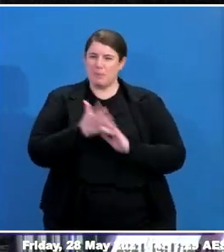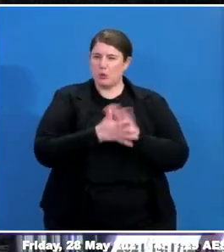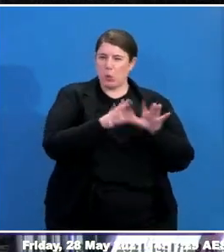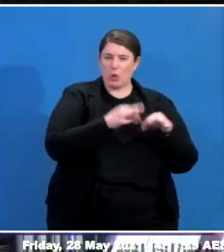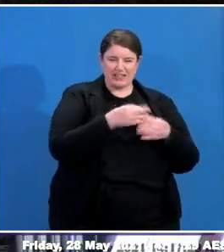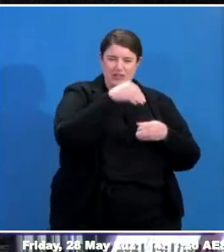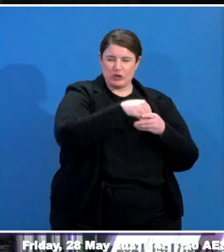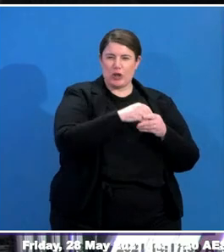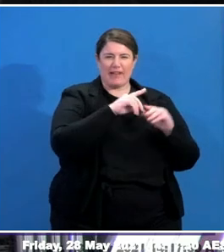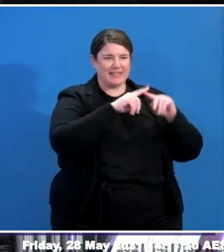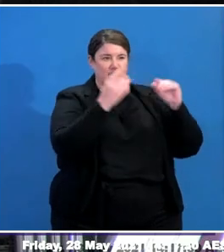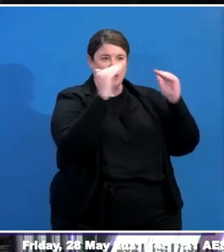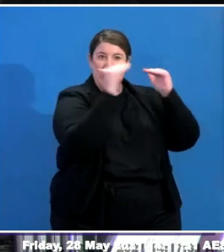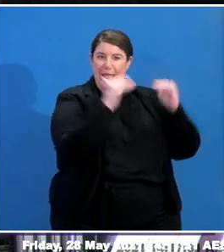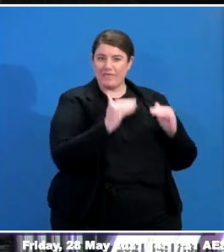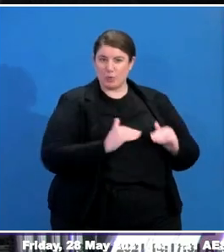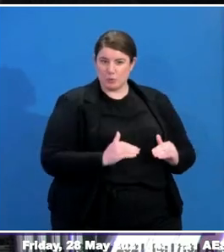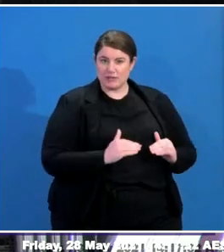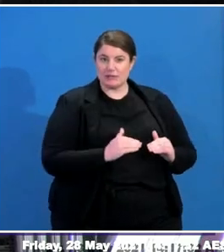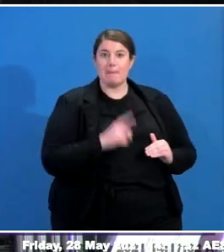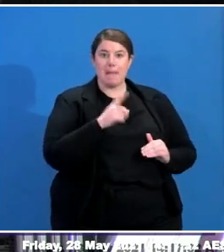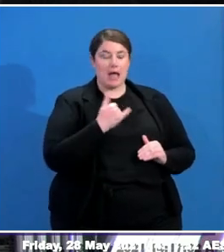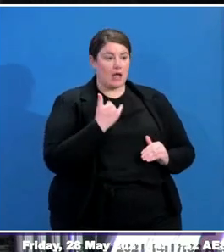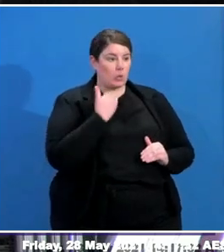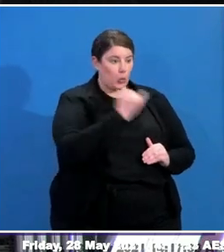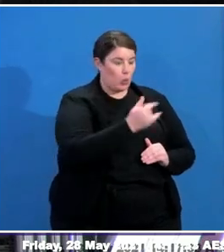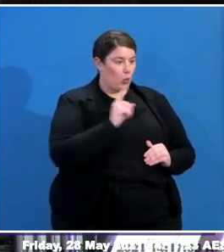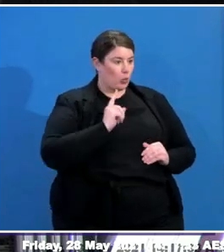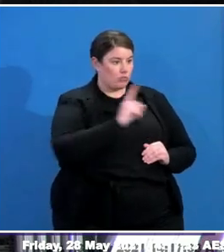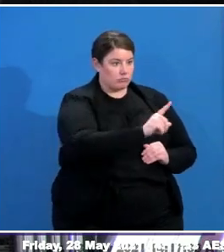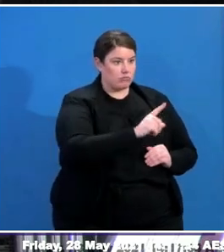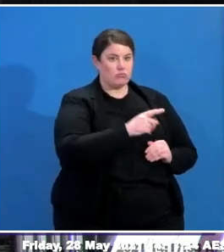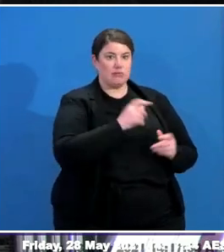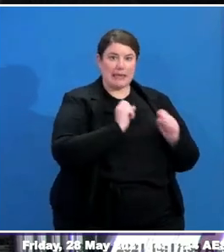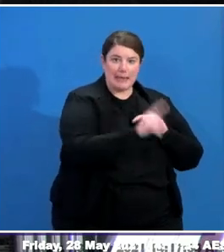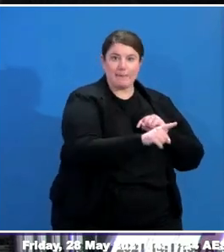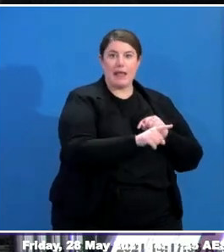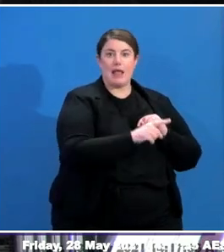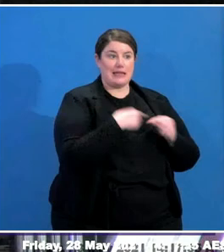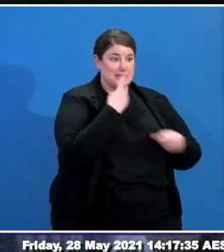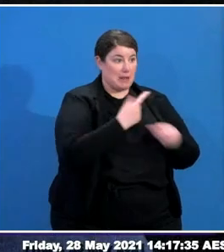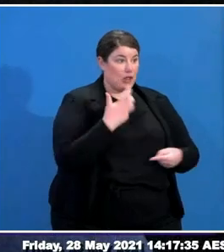is to the participant, simple -- COMMISSIONER HEAD: Yes, it is. they come to the door and they explain their complaint, is that the way it is meant to work?